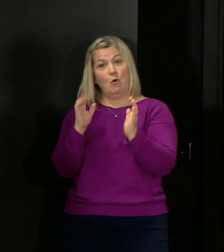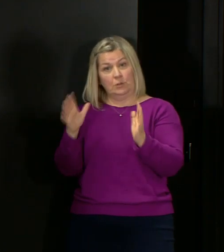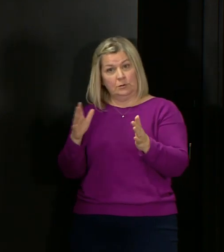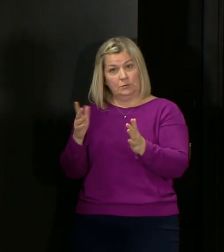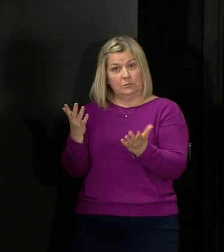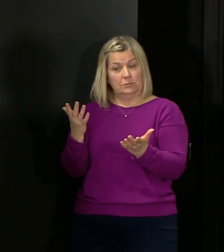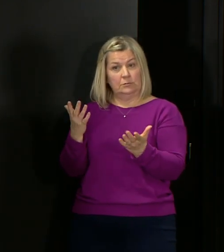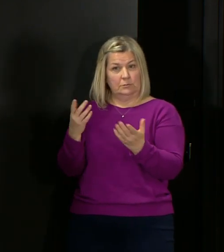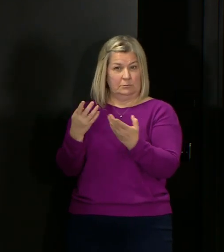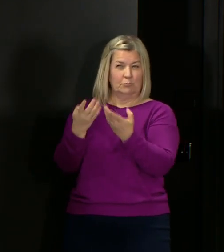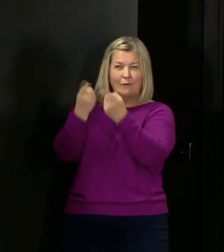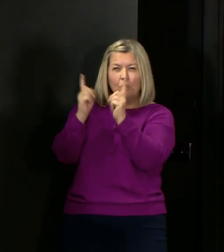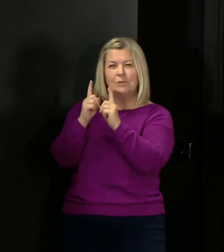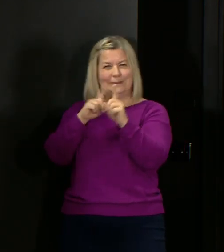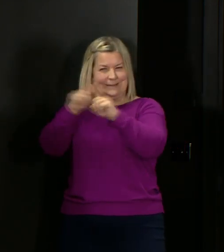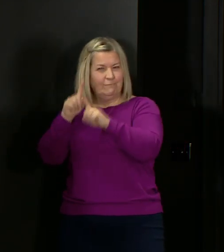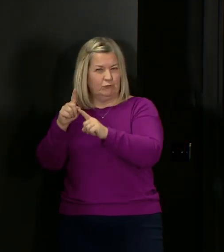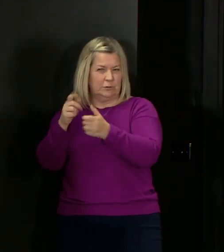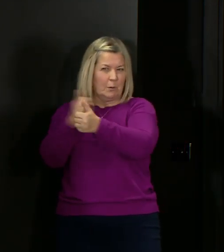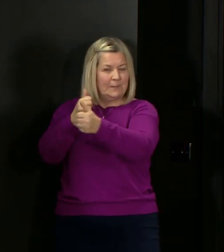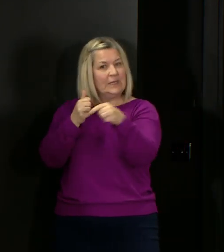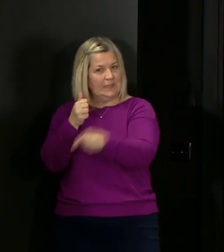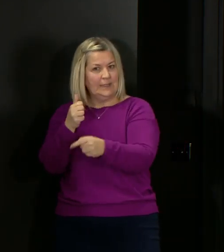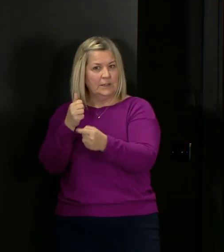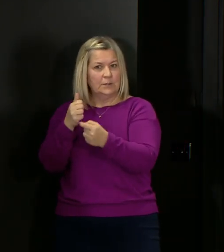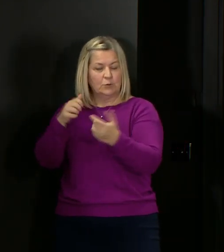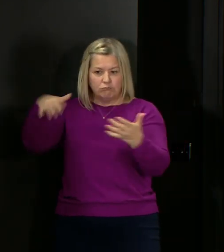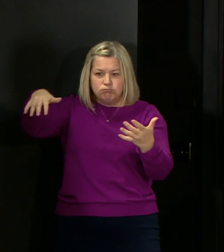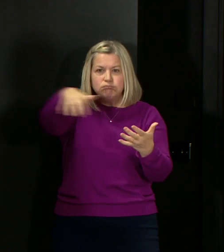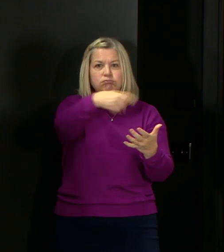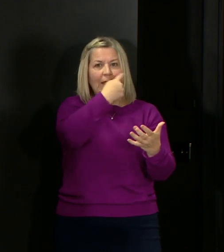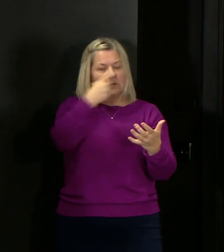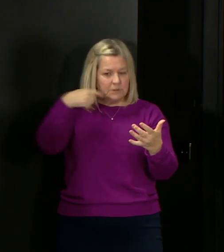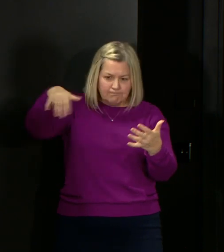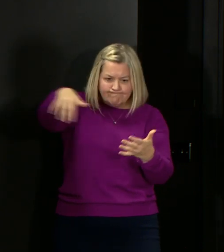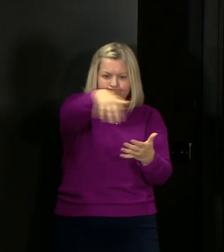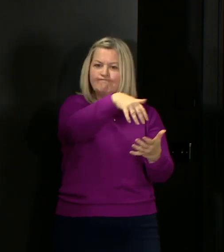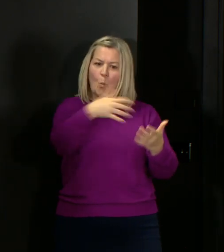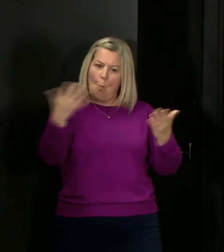as well to try to better understand the impact this has in different forms of society. And